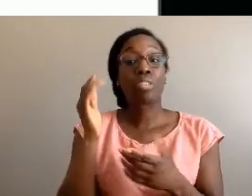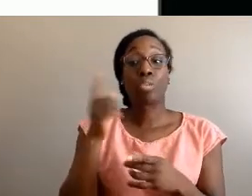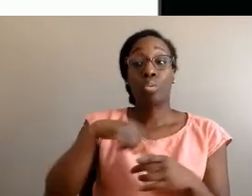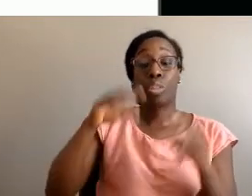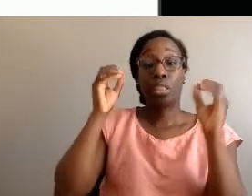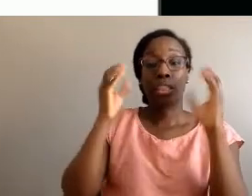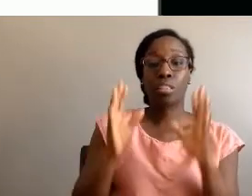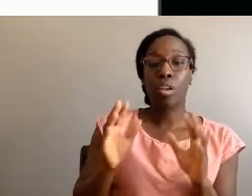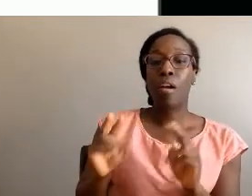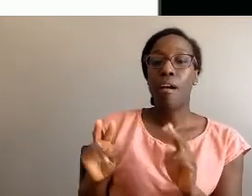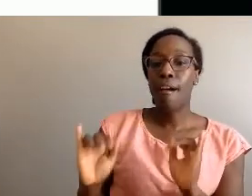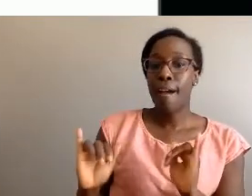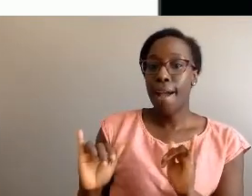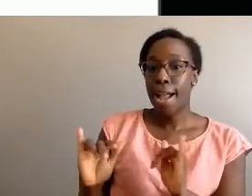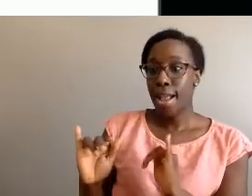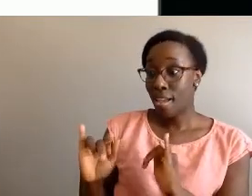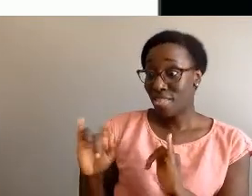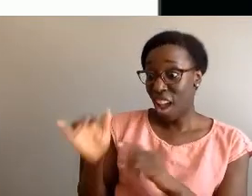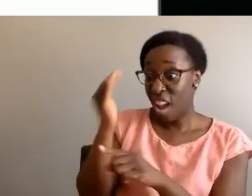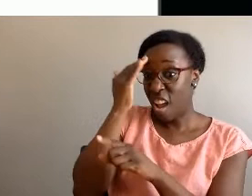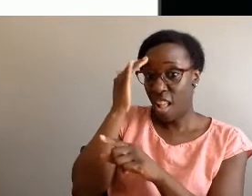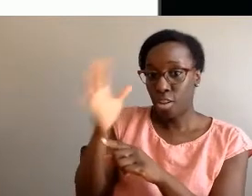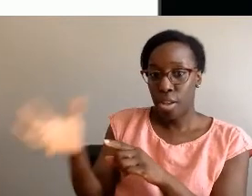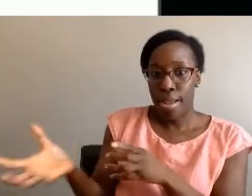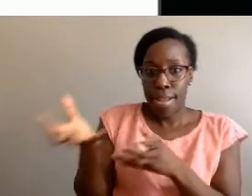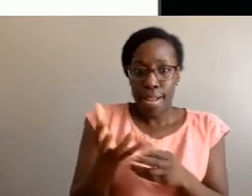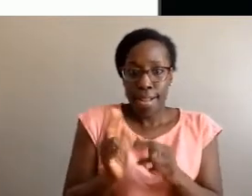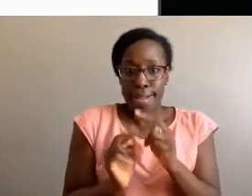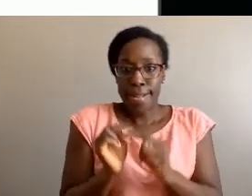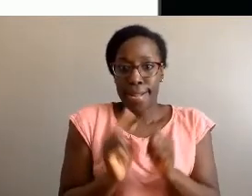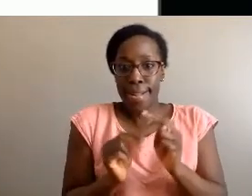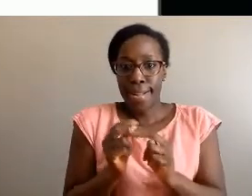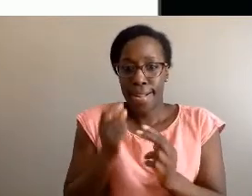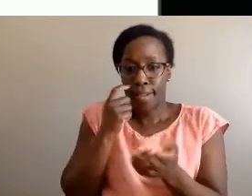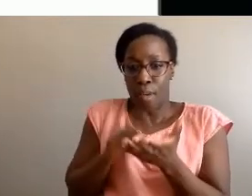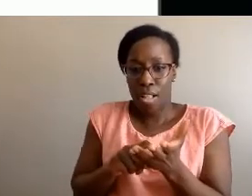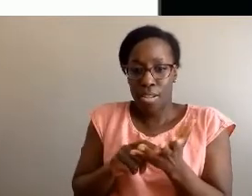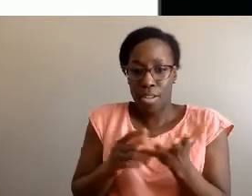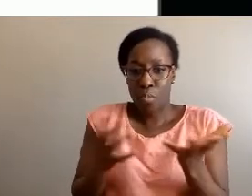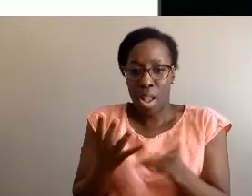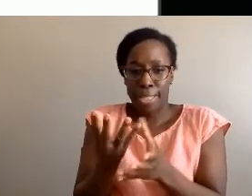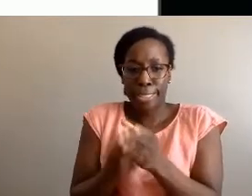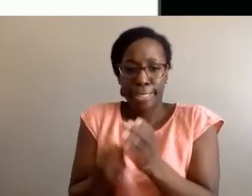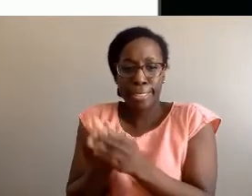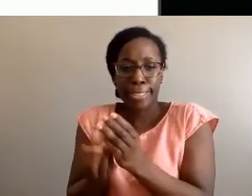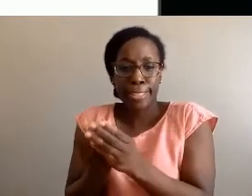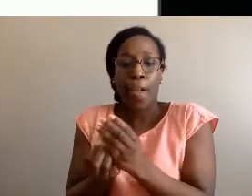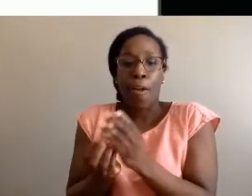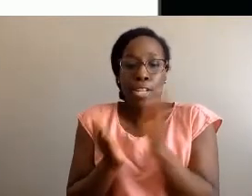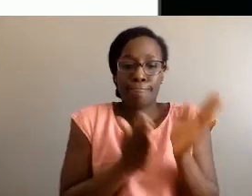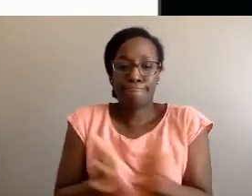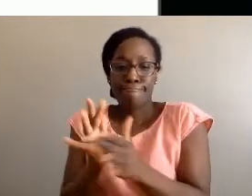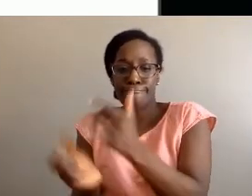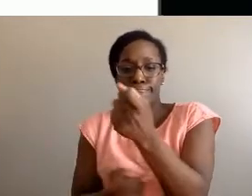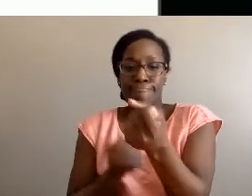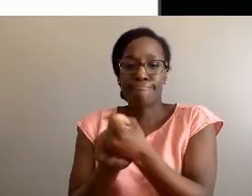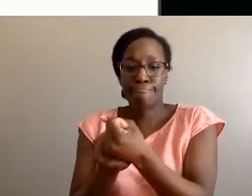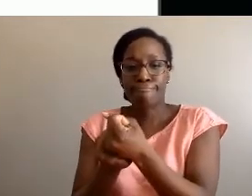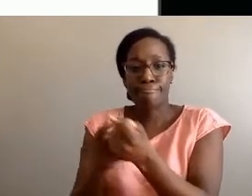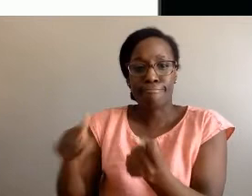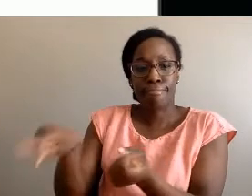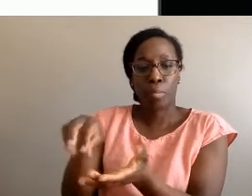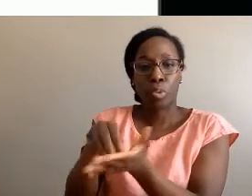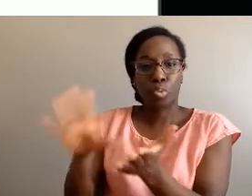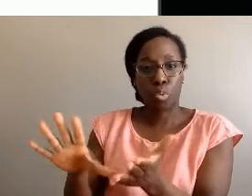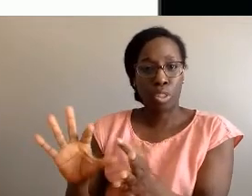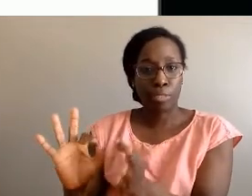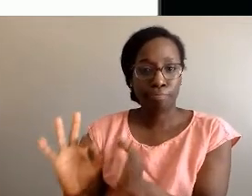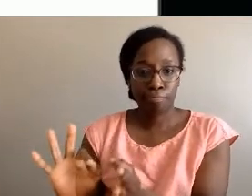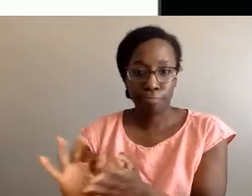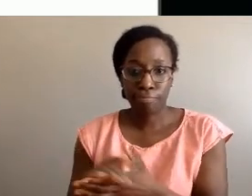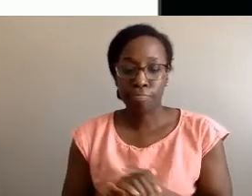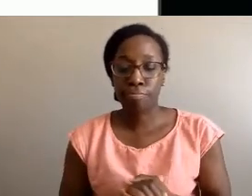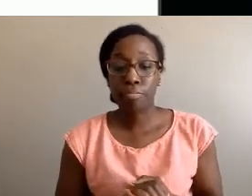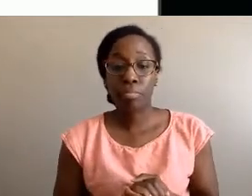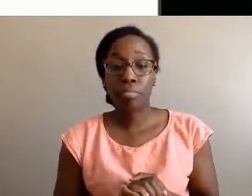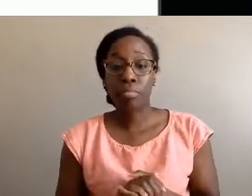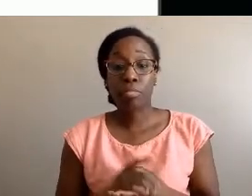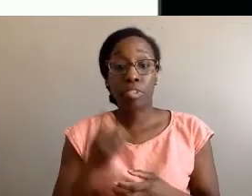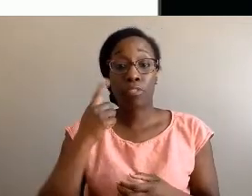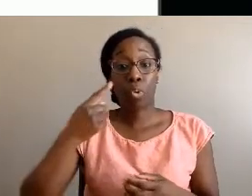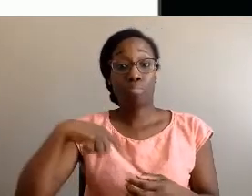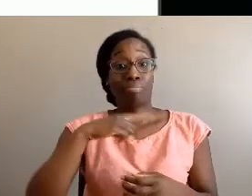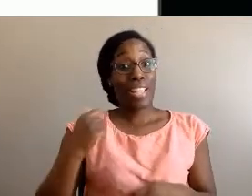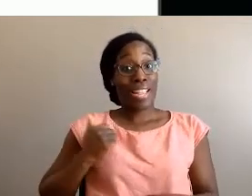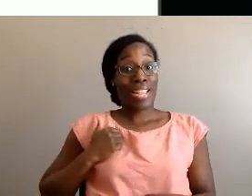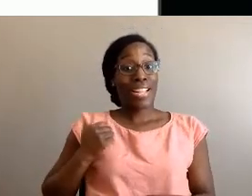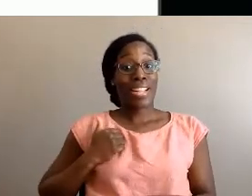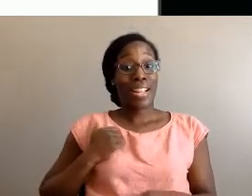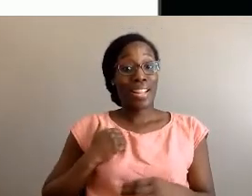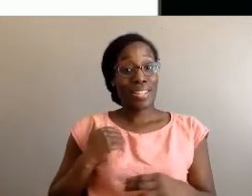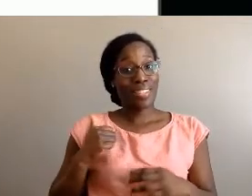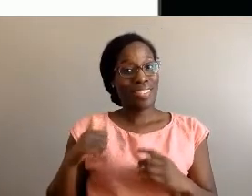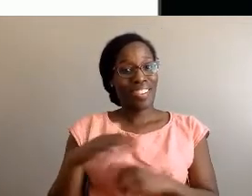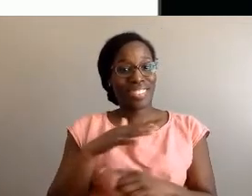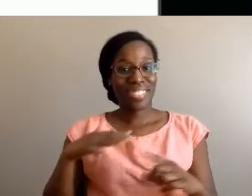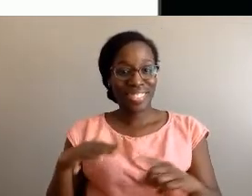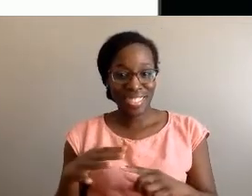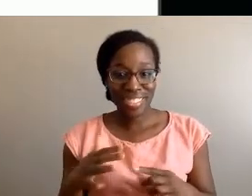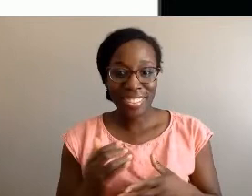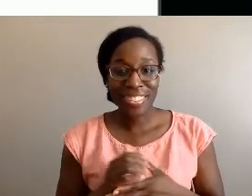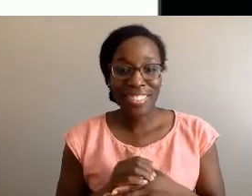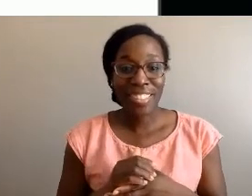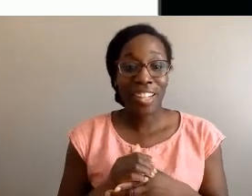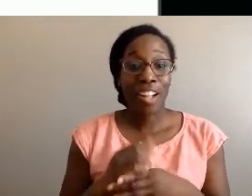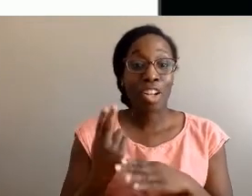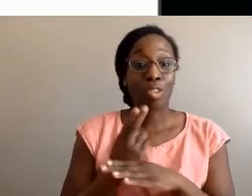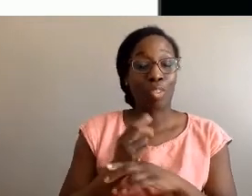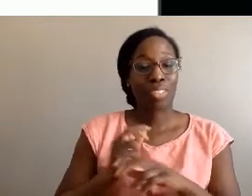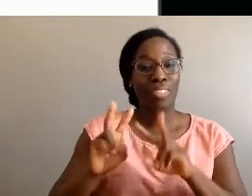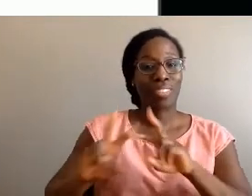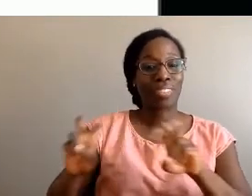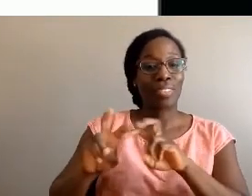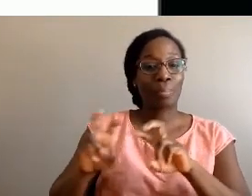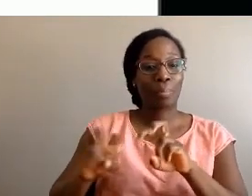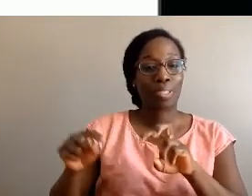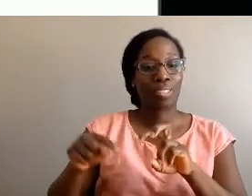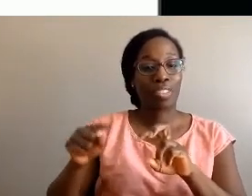the students accordingly. For our Canadian context, the use of assessment for learning is crucial here.